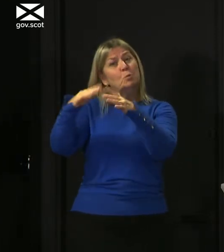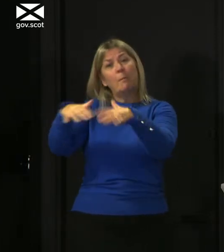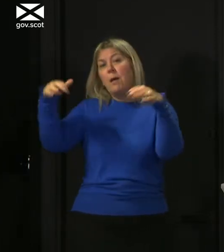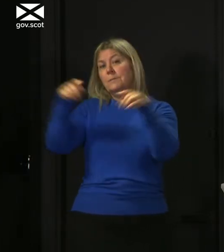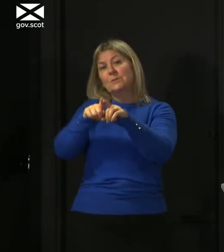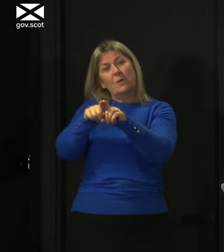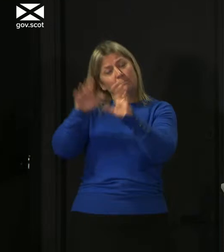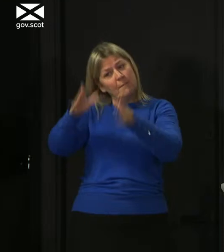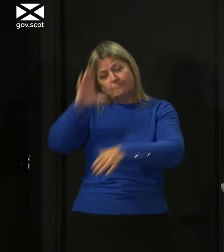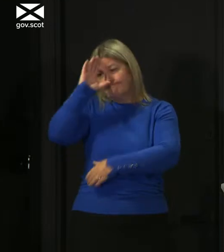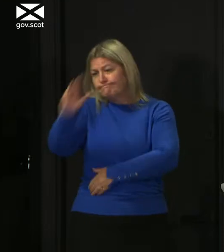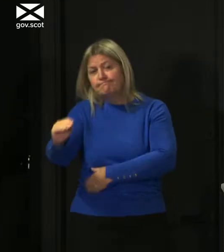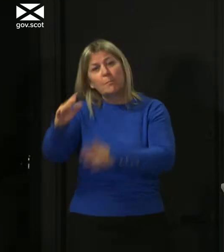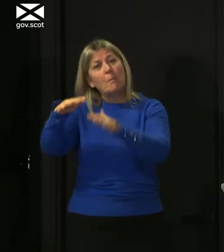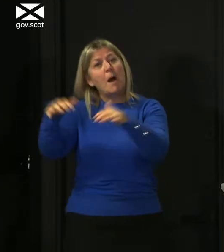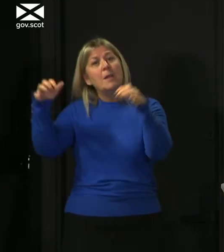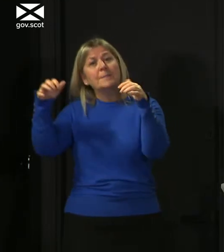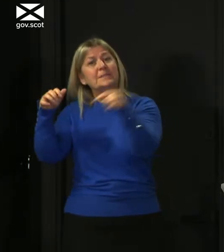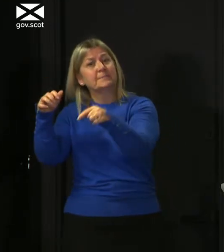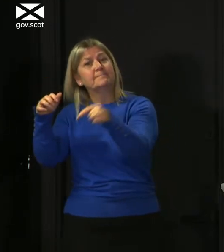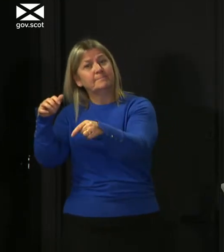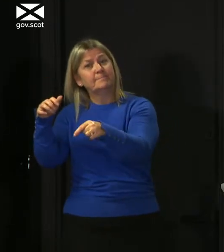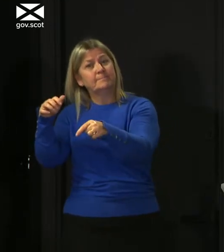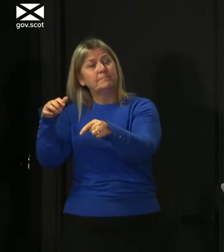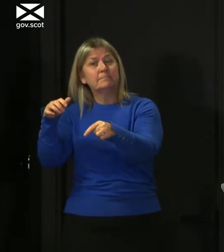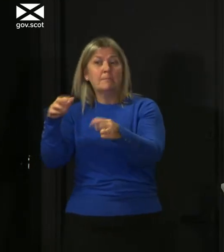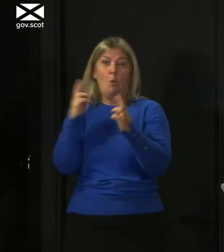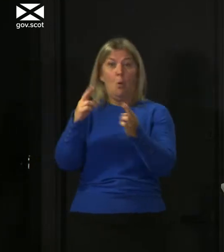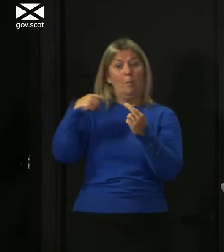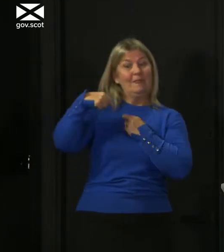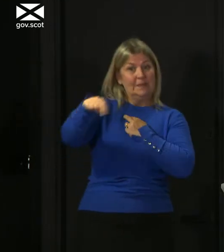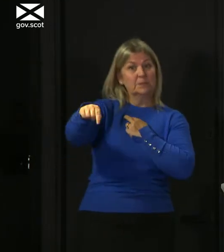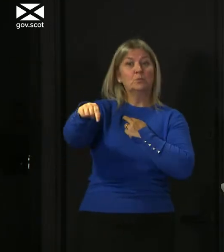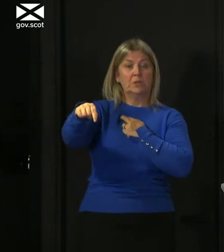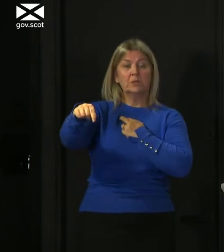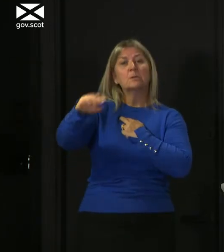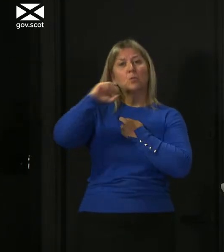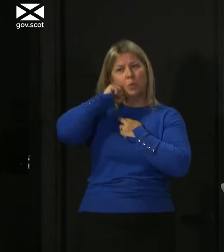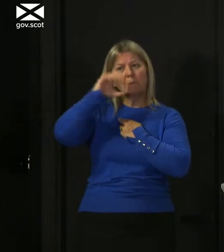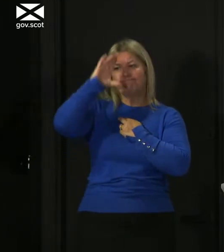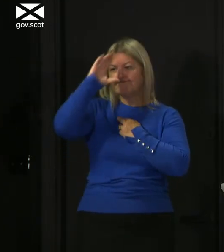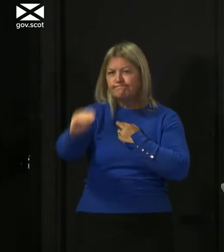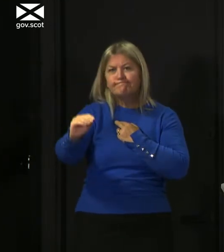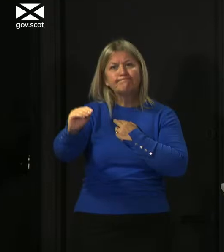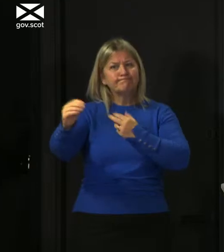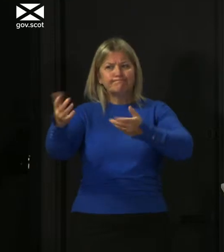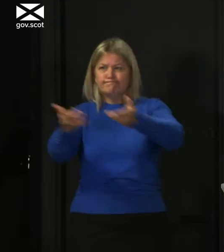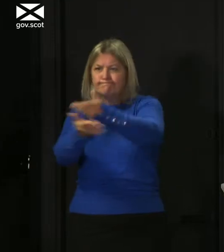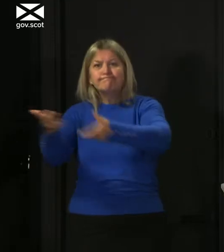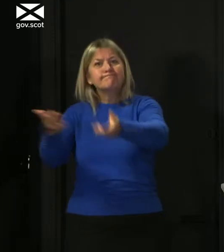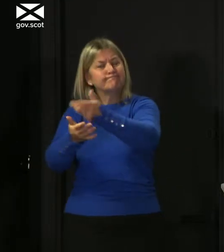possible and that is what I would hope I would do this week. I would balance it simply by reminding